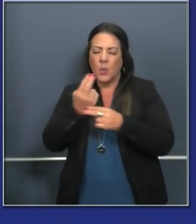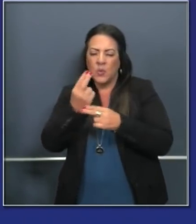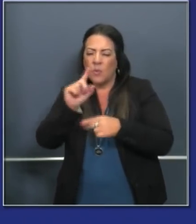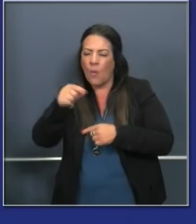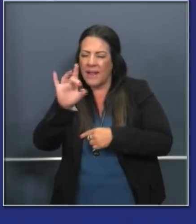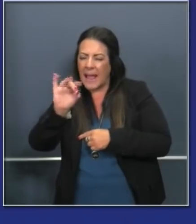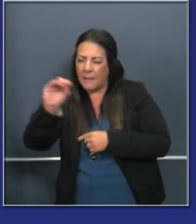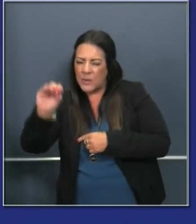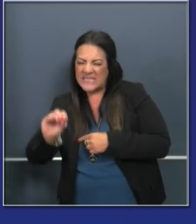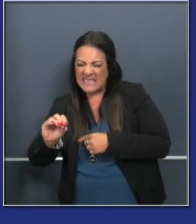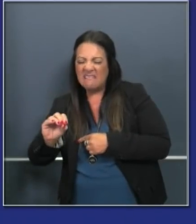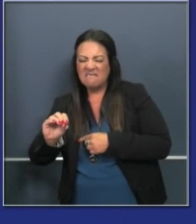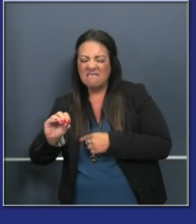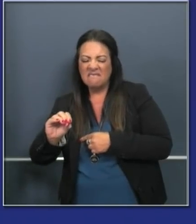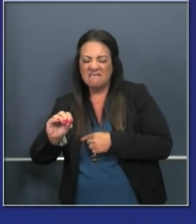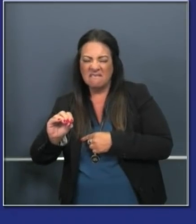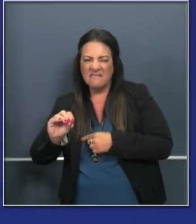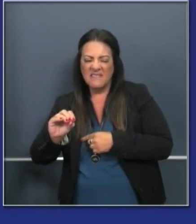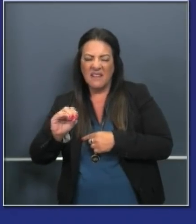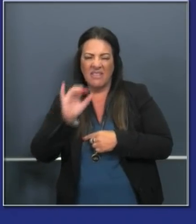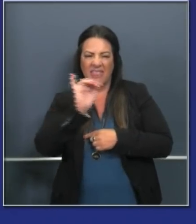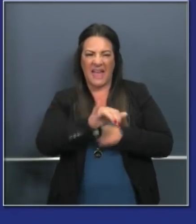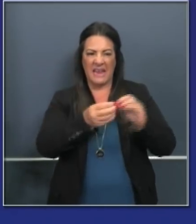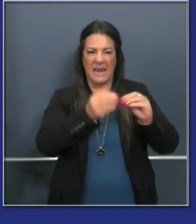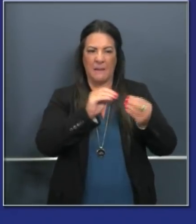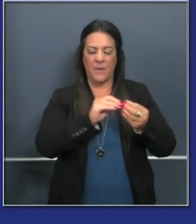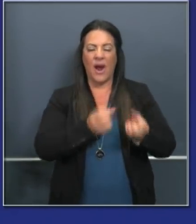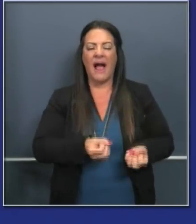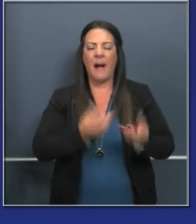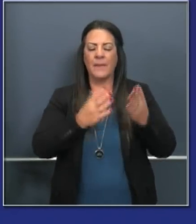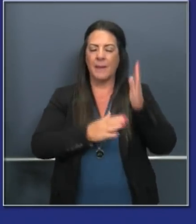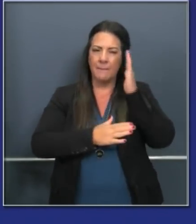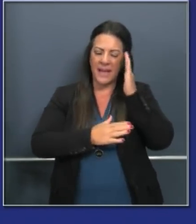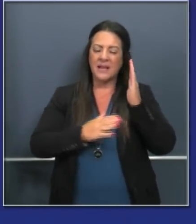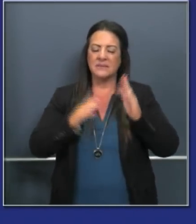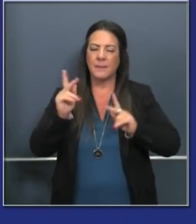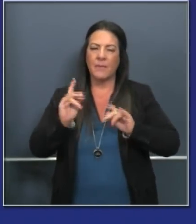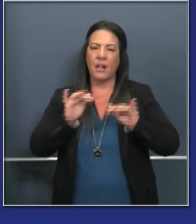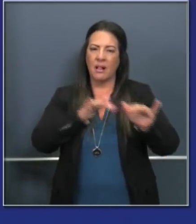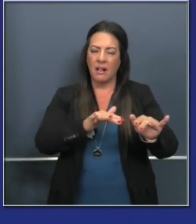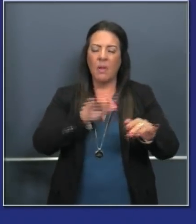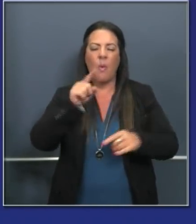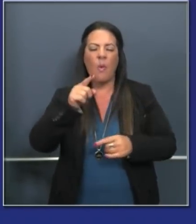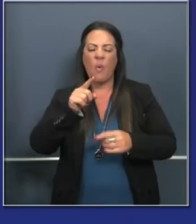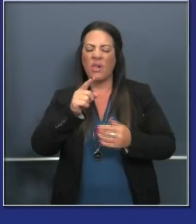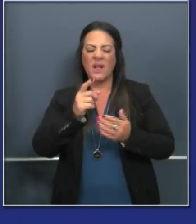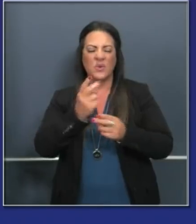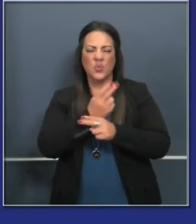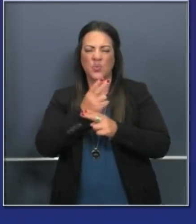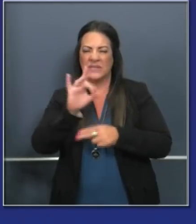ROUGHLY 8% OF THAT CAPACITY HAS NOW BEEN ABSORBED. 8% OF THAT CAPACITY, TERMS OF TOTAL